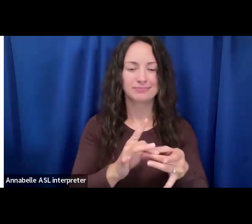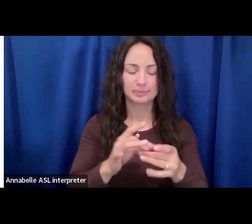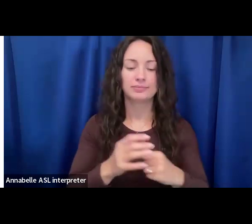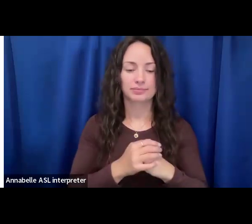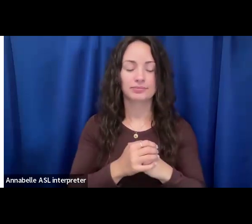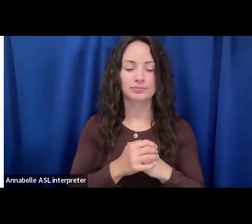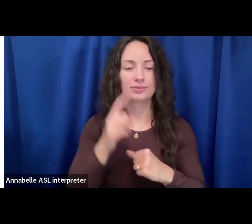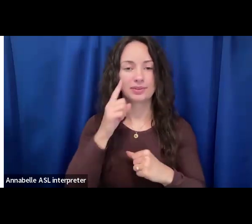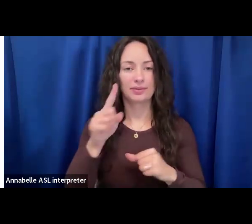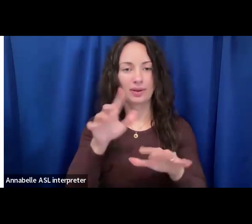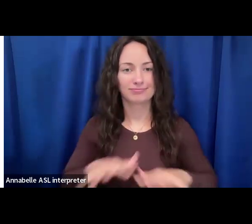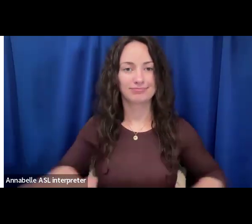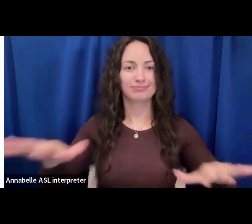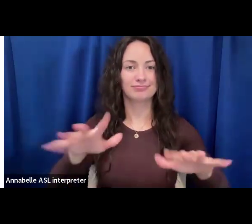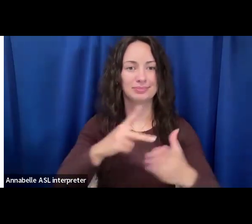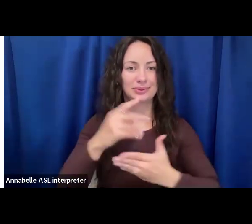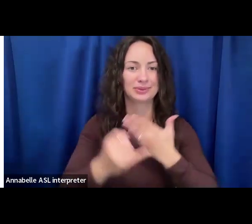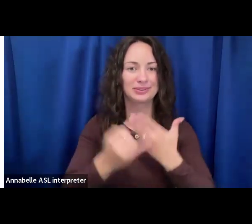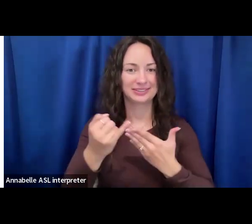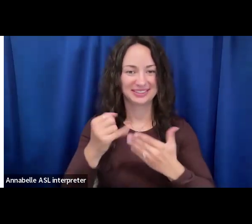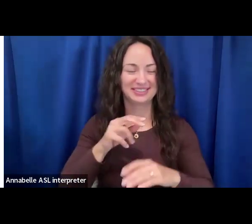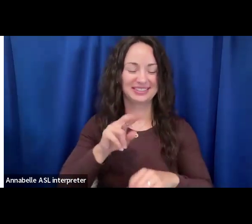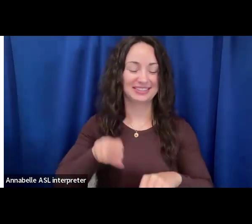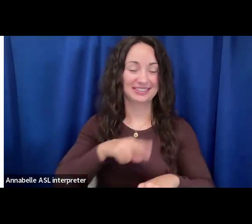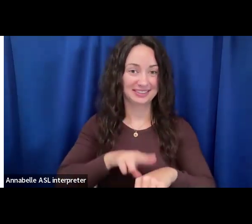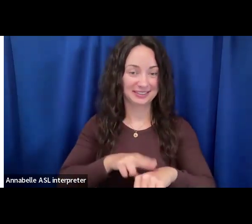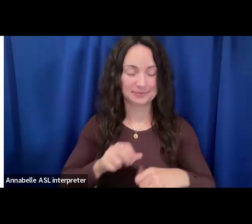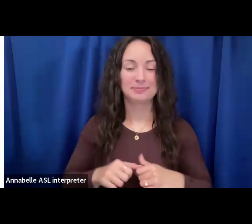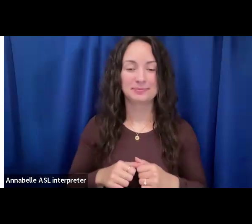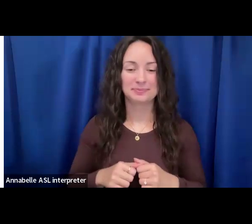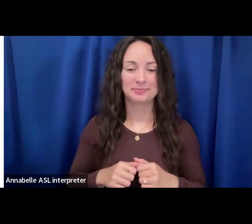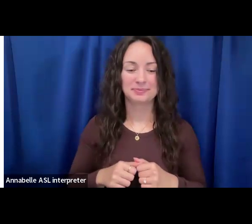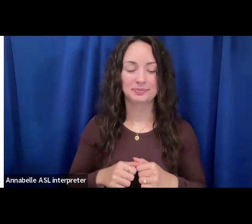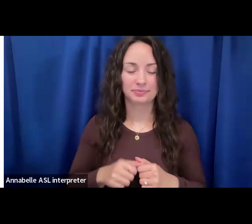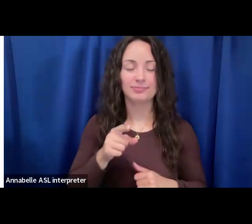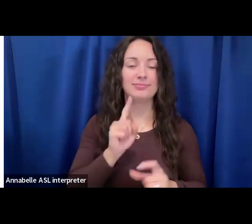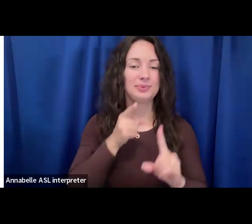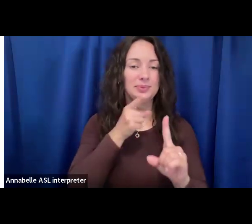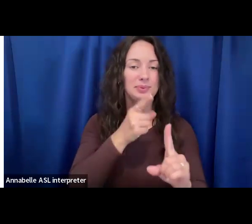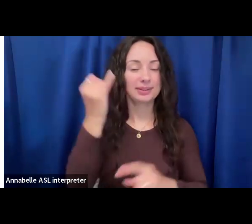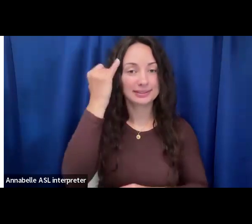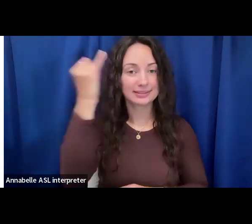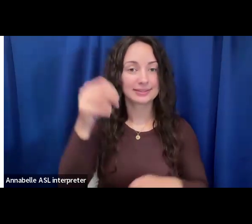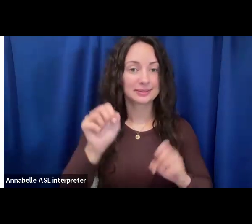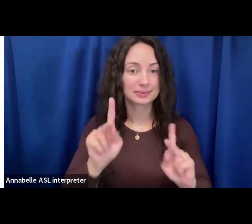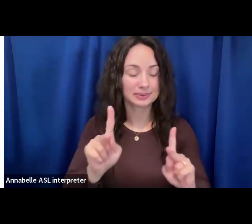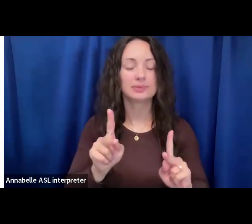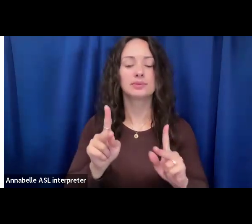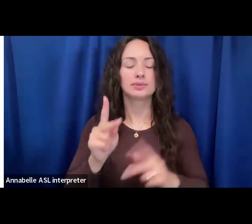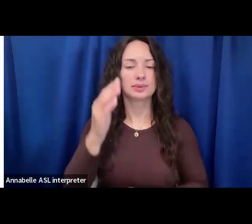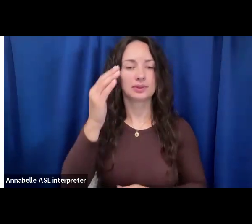projects across the nation, ideas, resources, opportunities, and effective strategies and